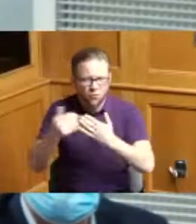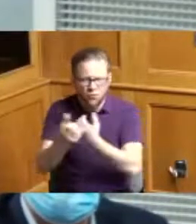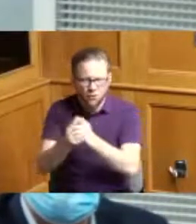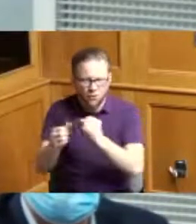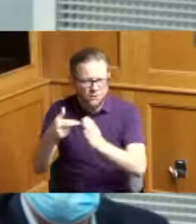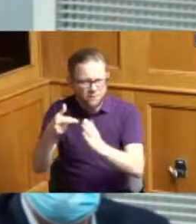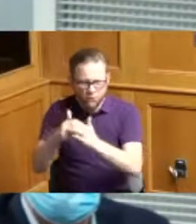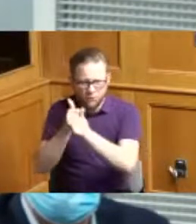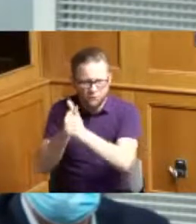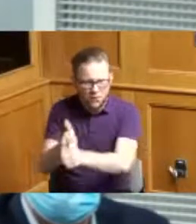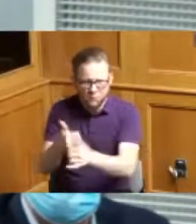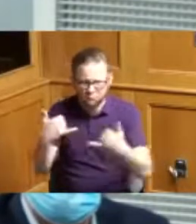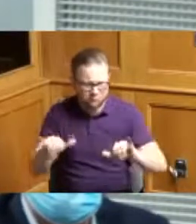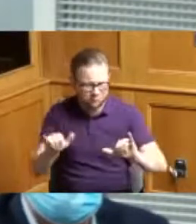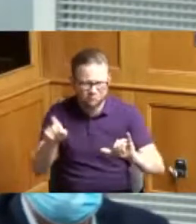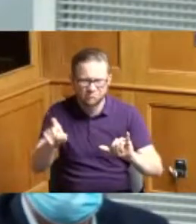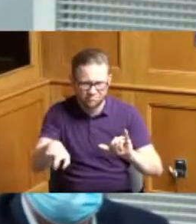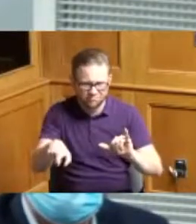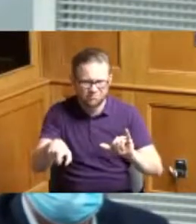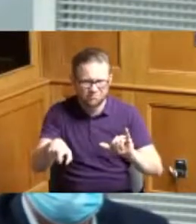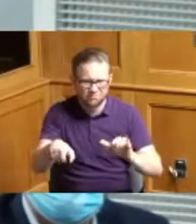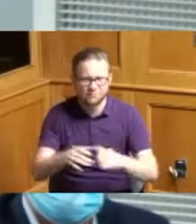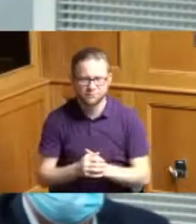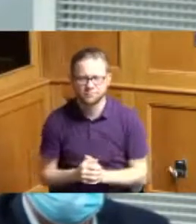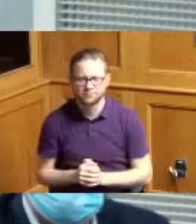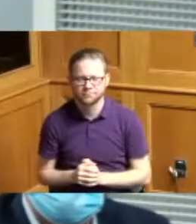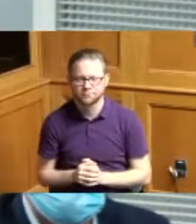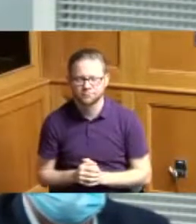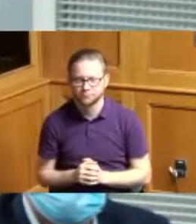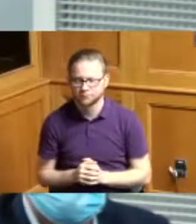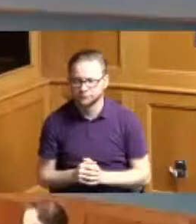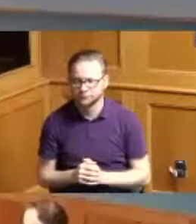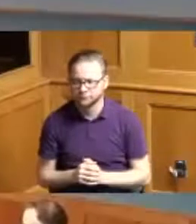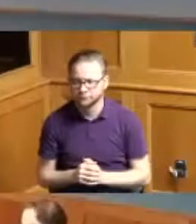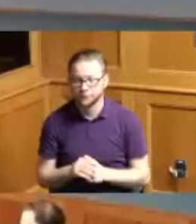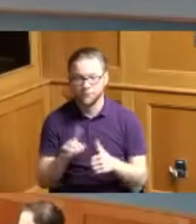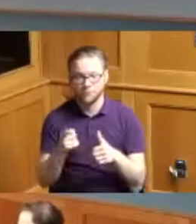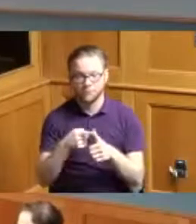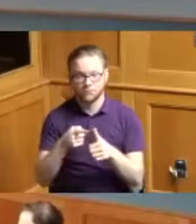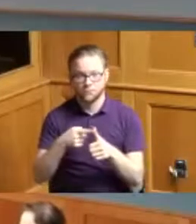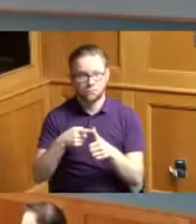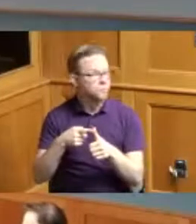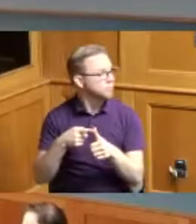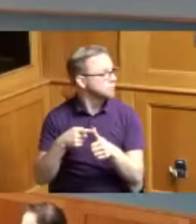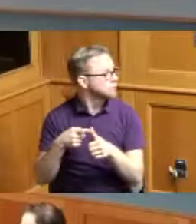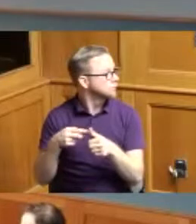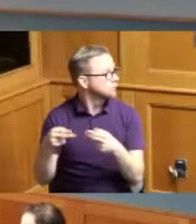keep our numbers low so to get started the first slide here I often talk about how many active